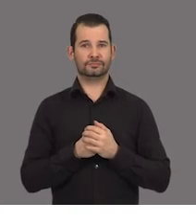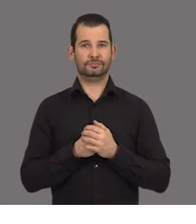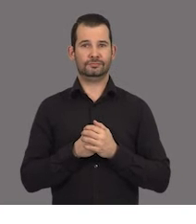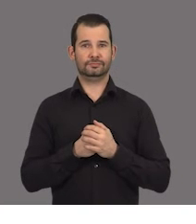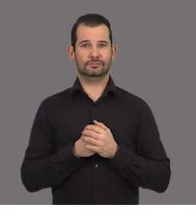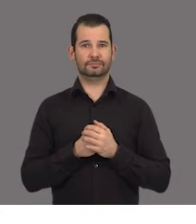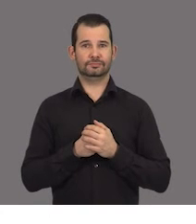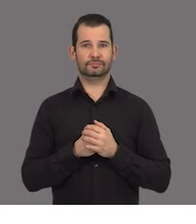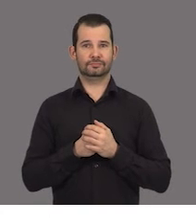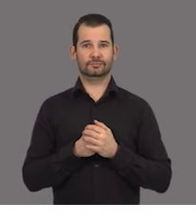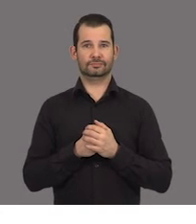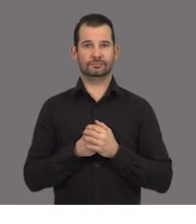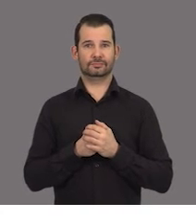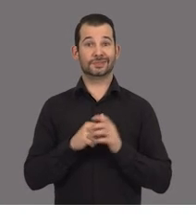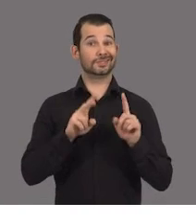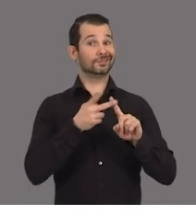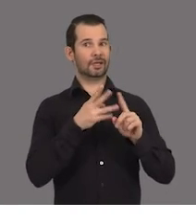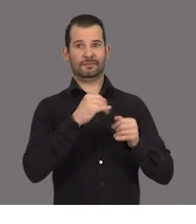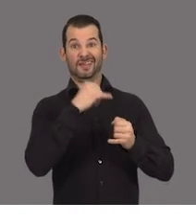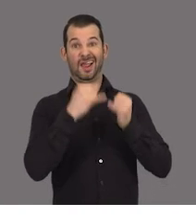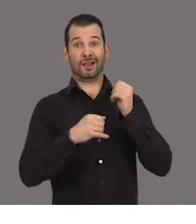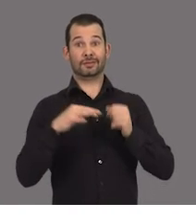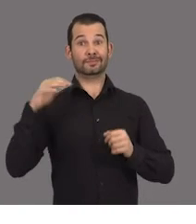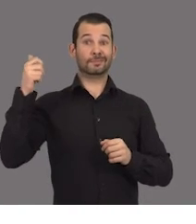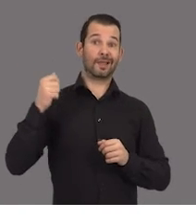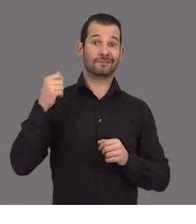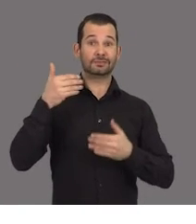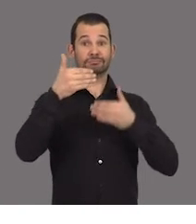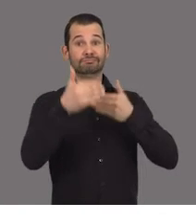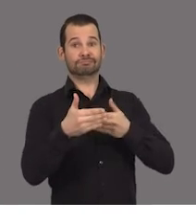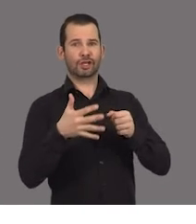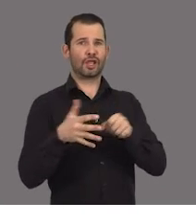The 2nd and final benefit period covers dental care services your